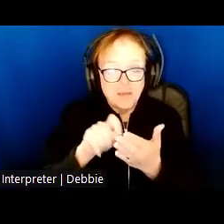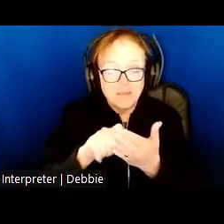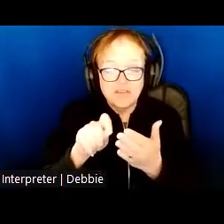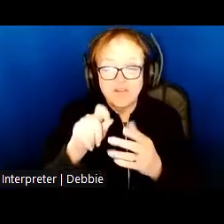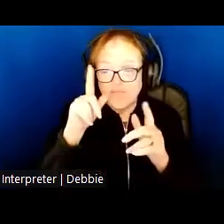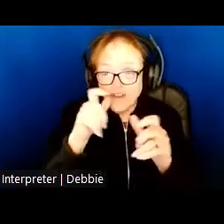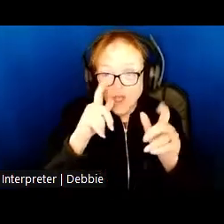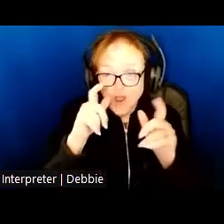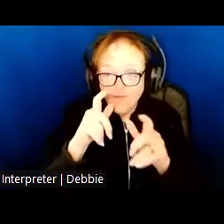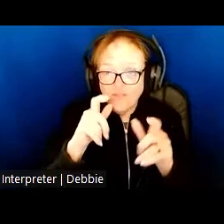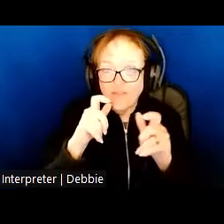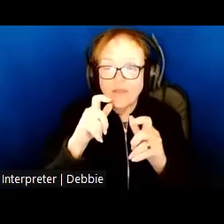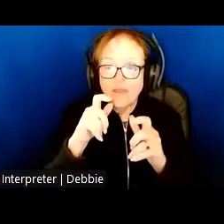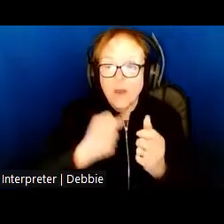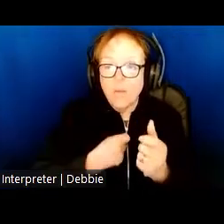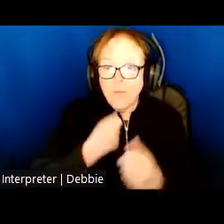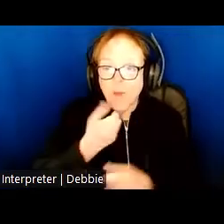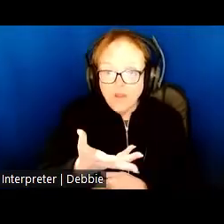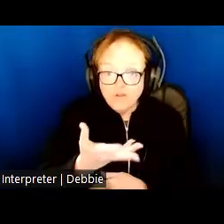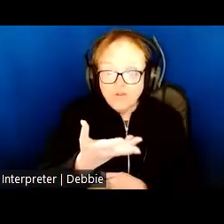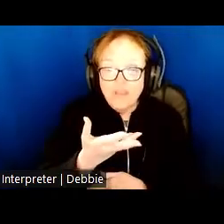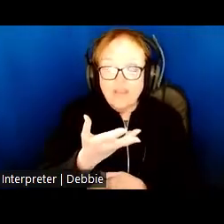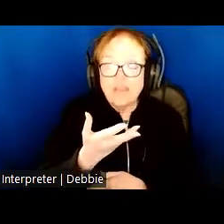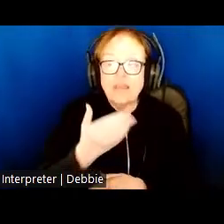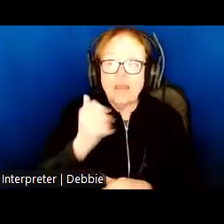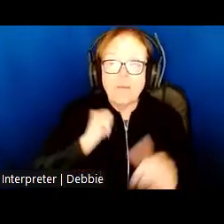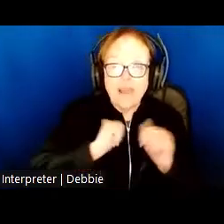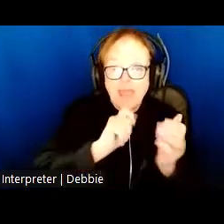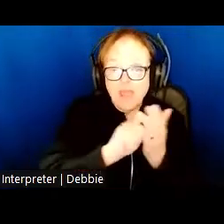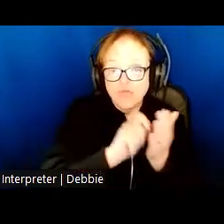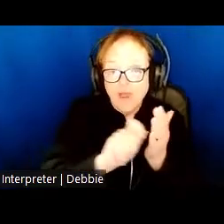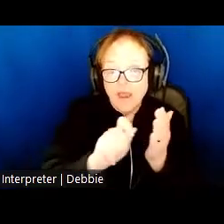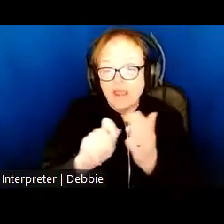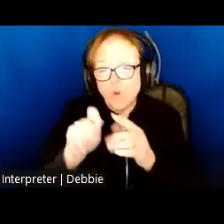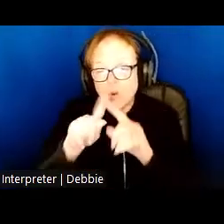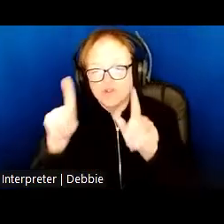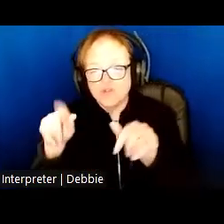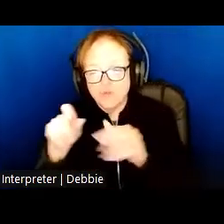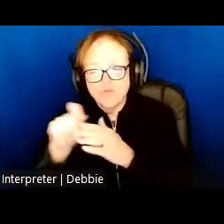Playwriting/Screenwriting Sculpture